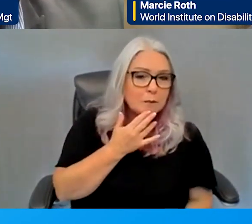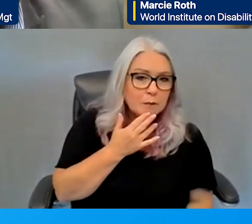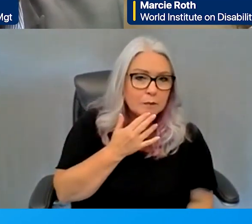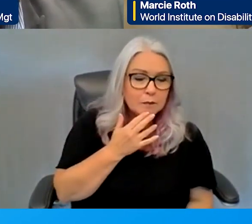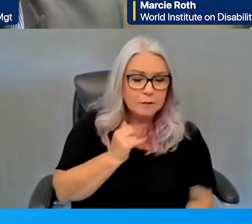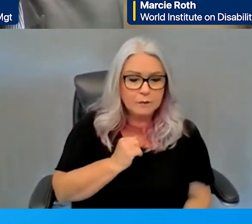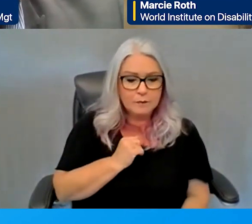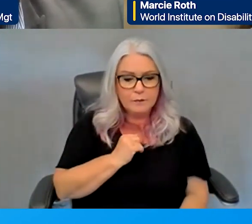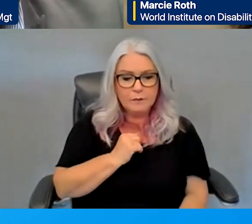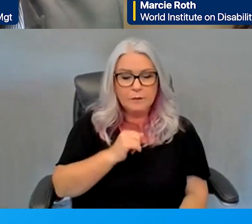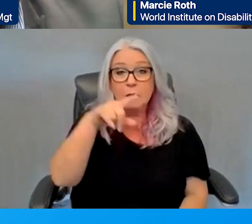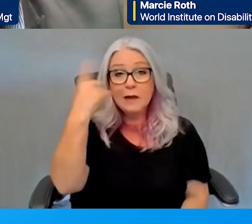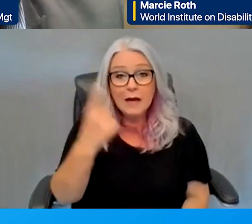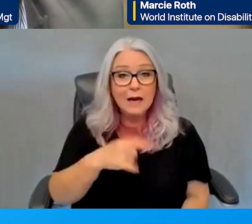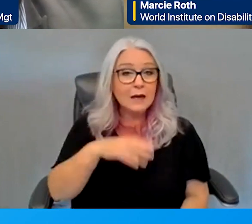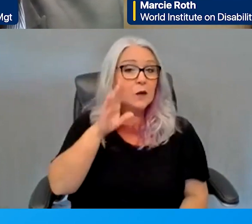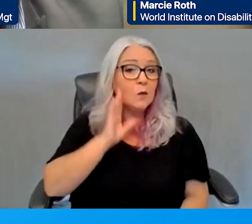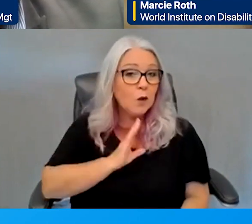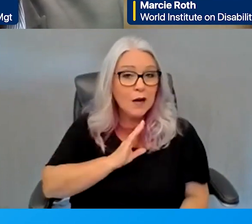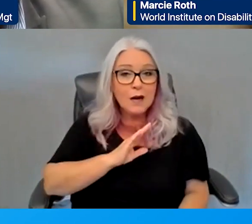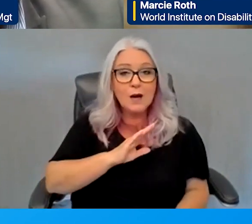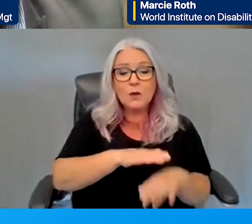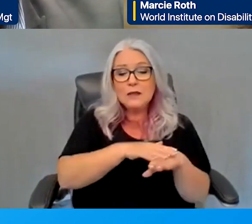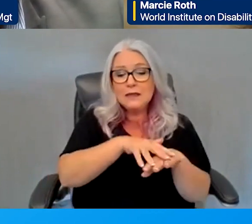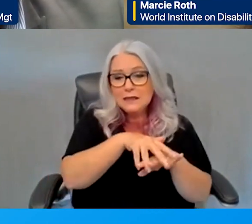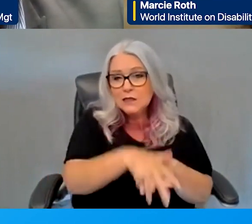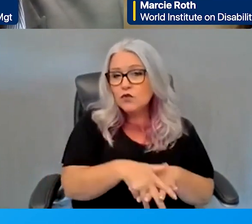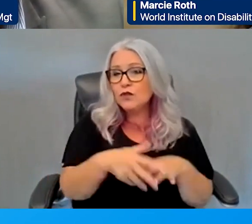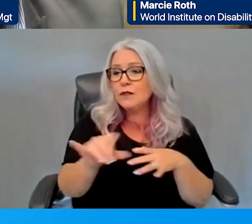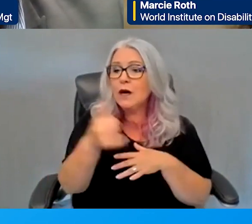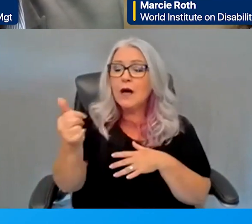Black and Brown, indigenous, other people of color in the